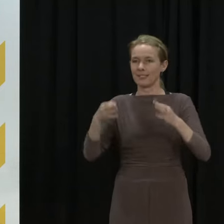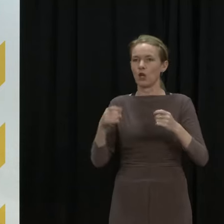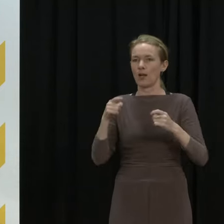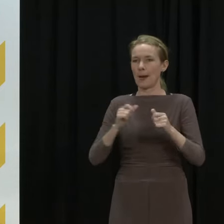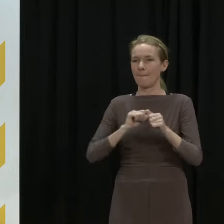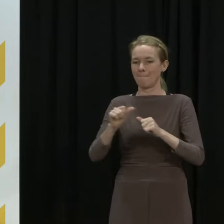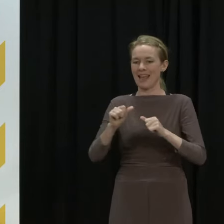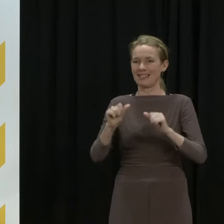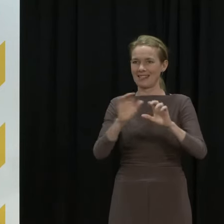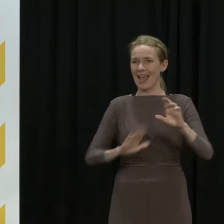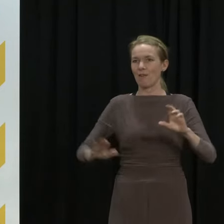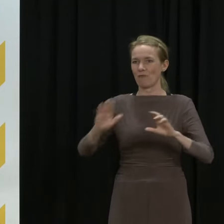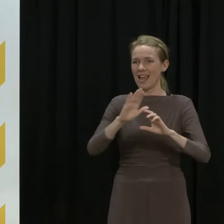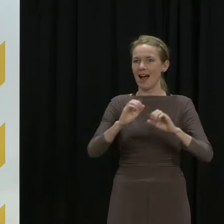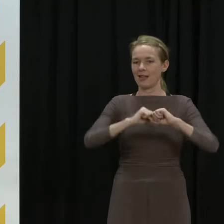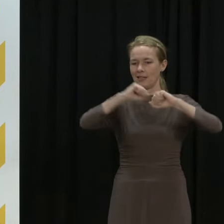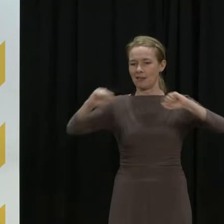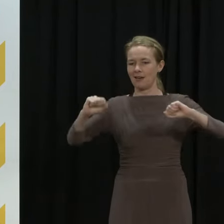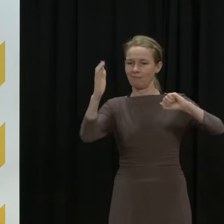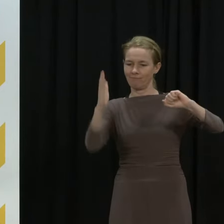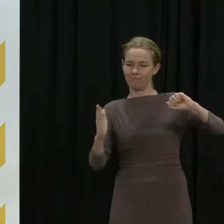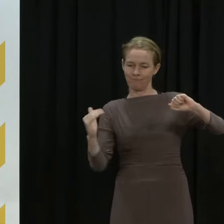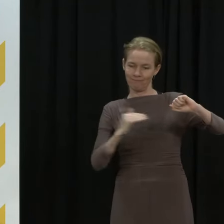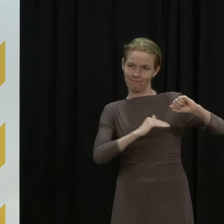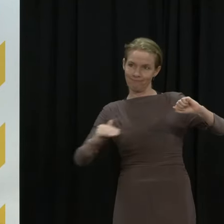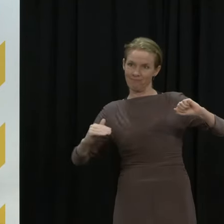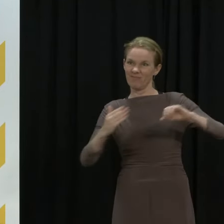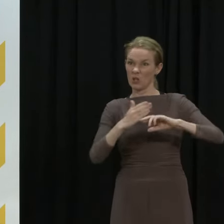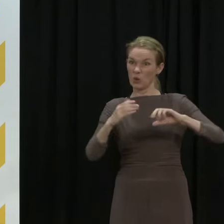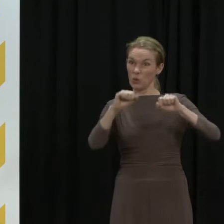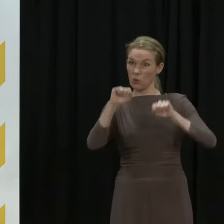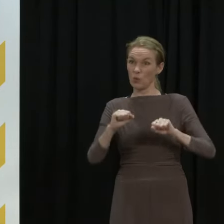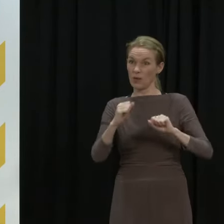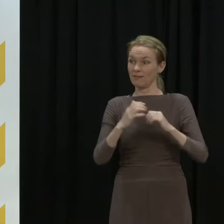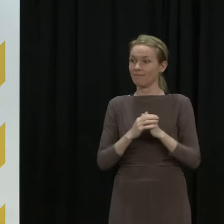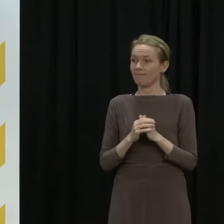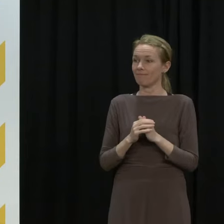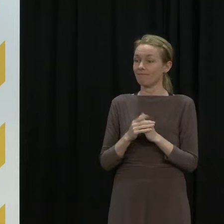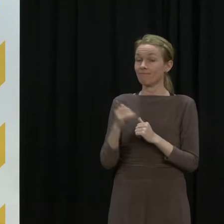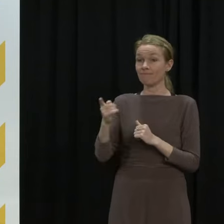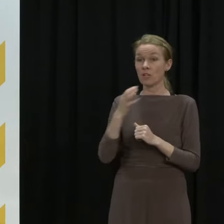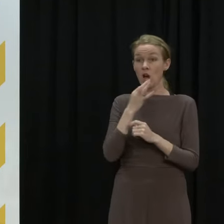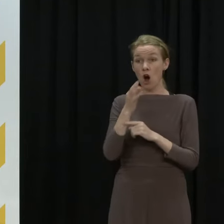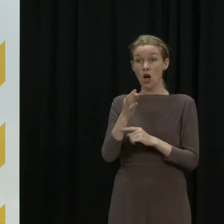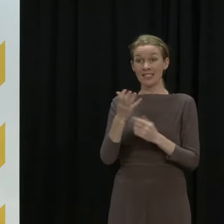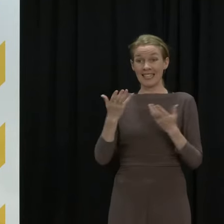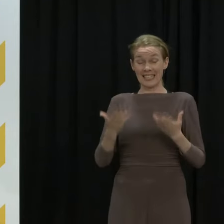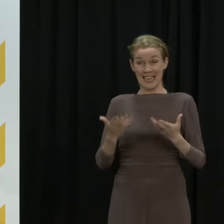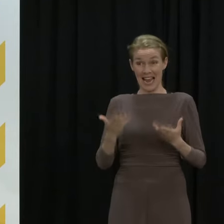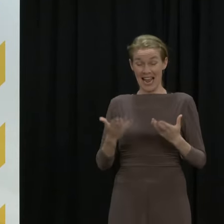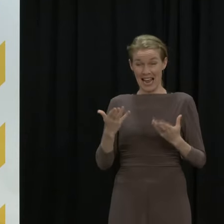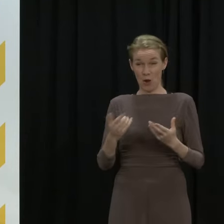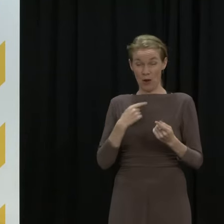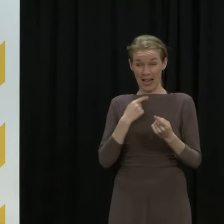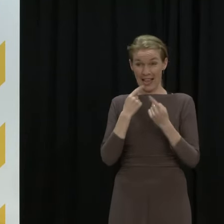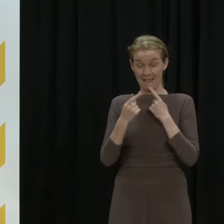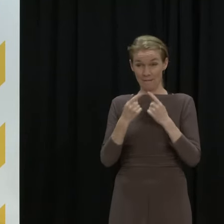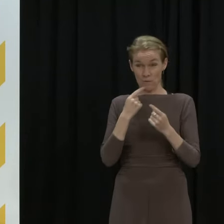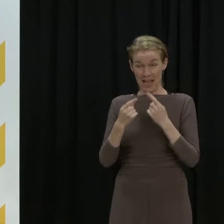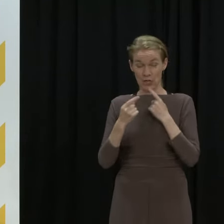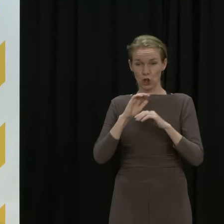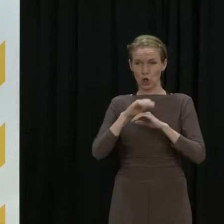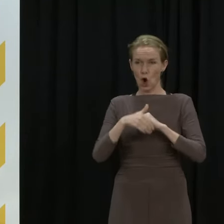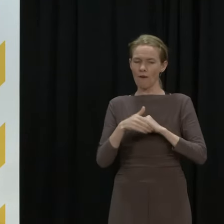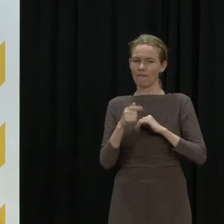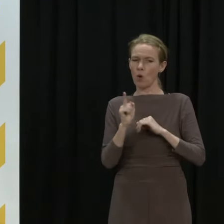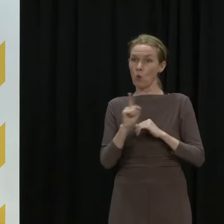They look at commuter patterns